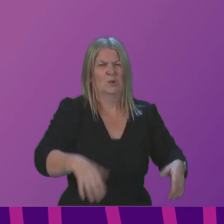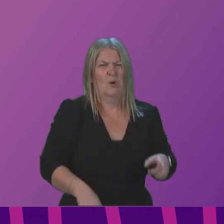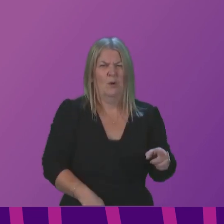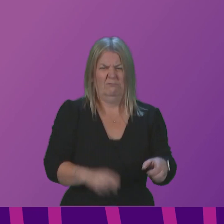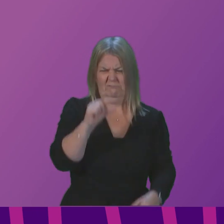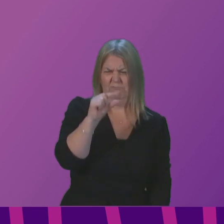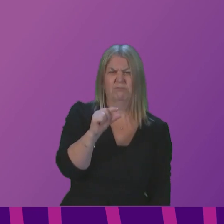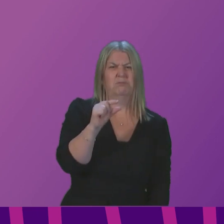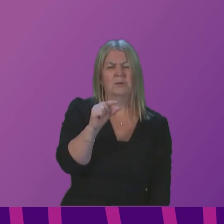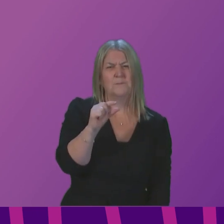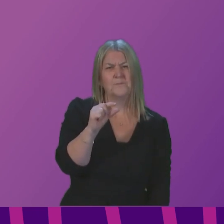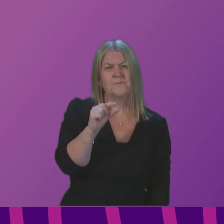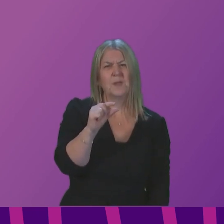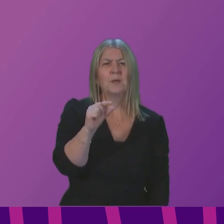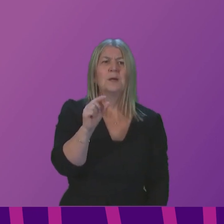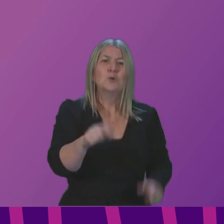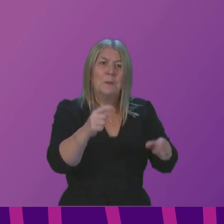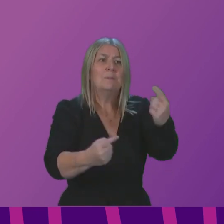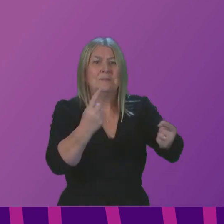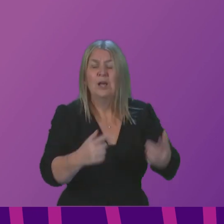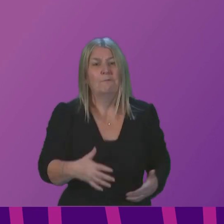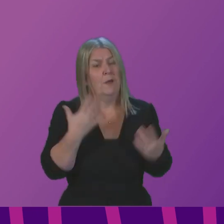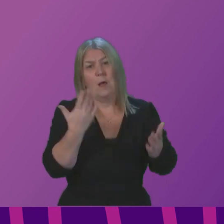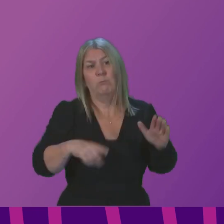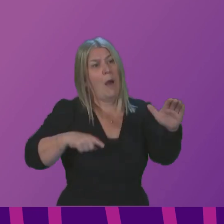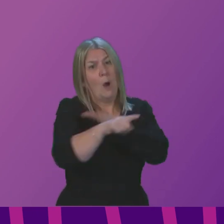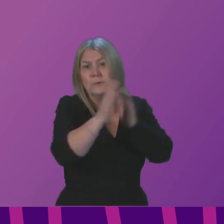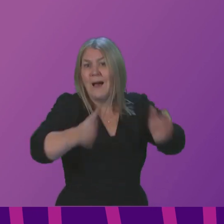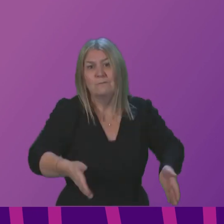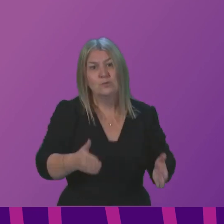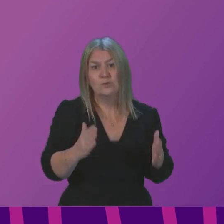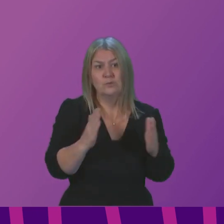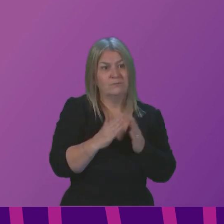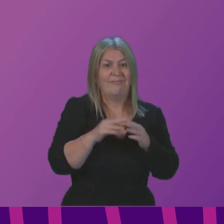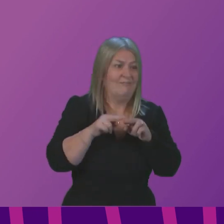Tenants fear a tidal wave of evictions and homelessness, yet last week’s report says